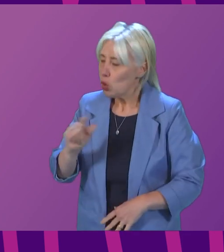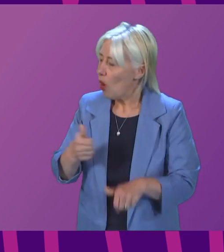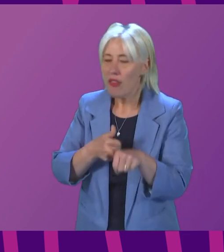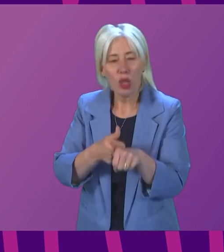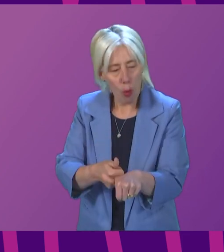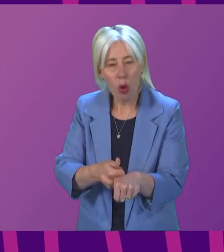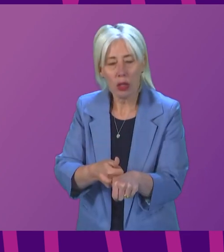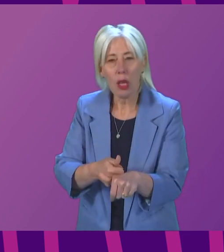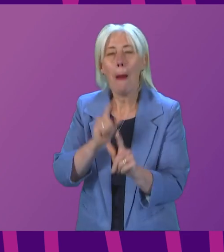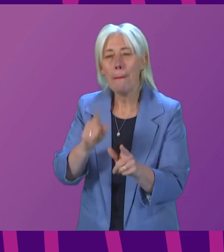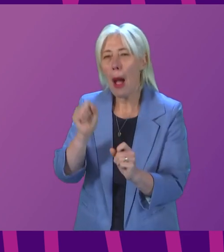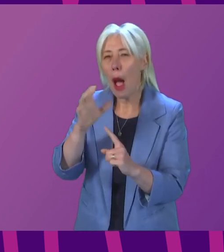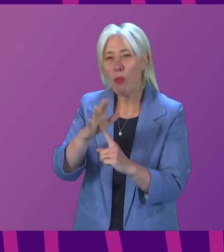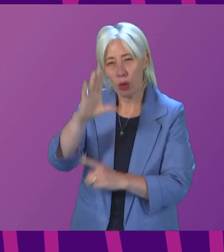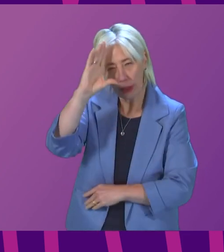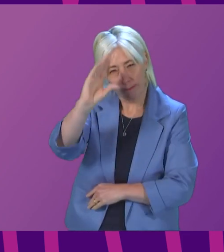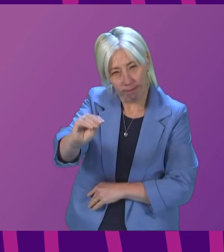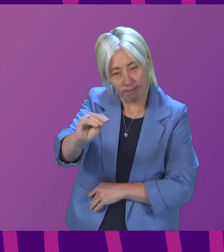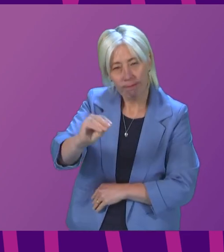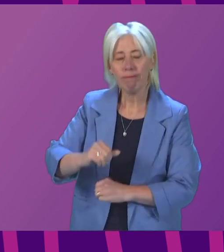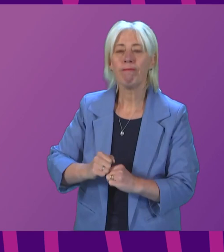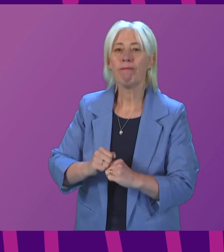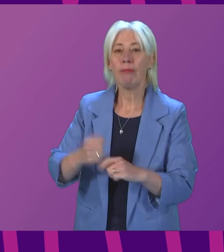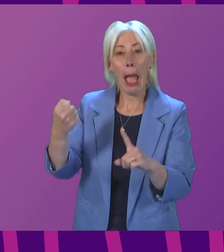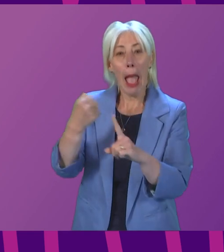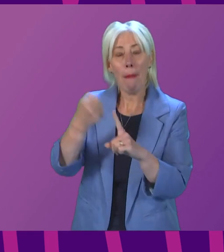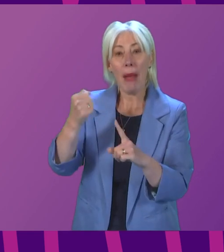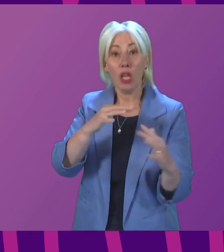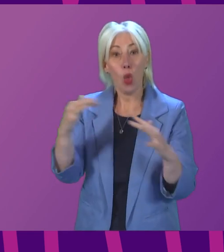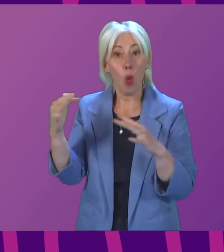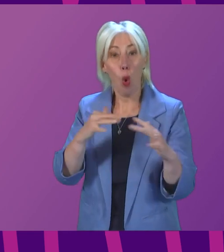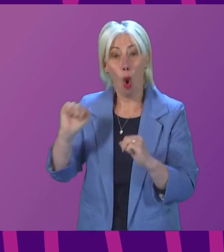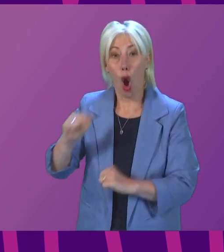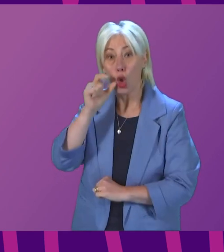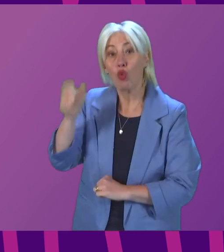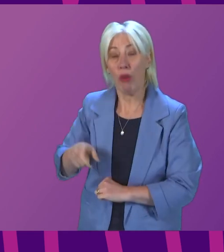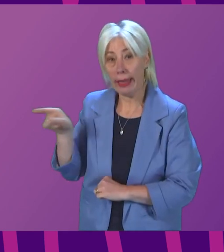It is important to point out that, although the impact of the war in Ukraine is obviously